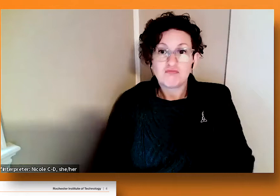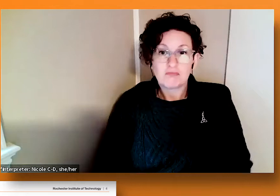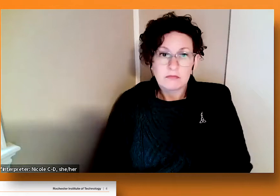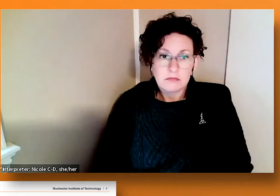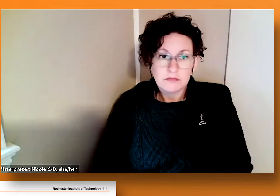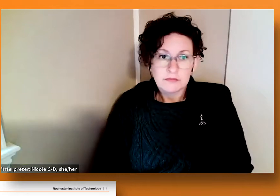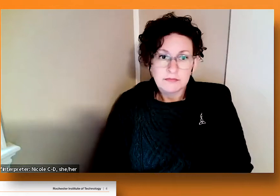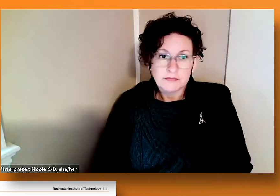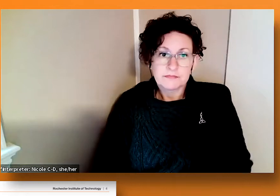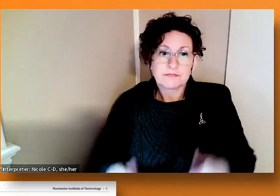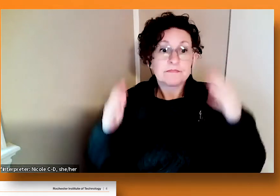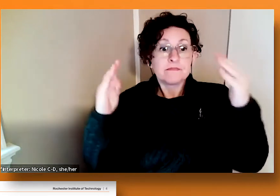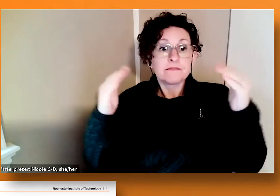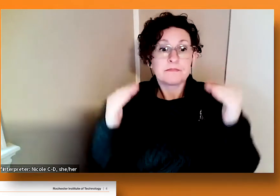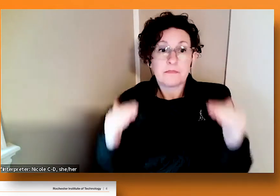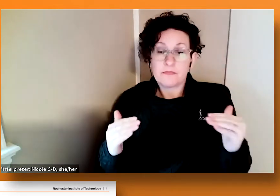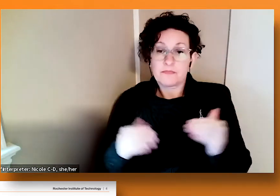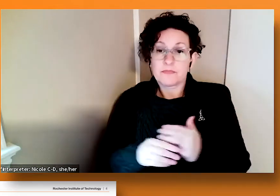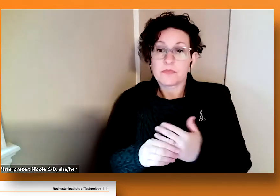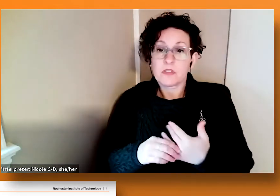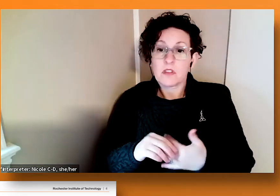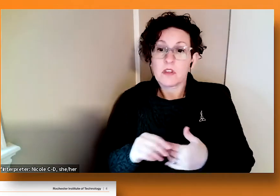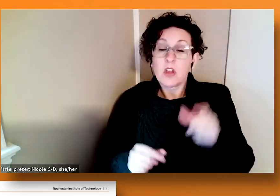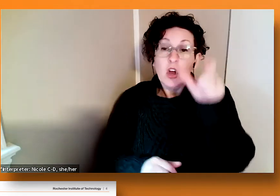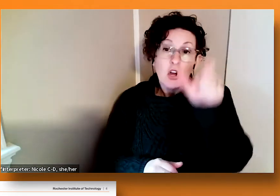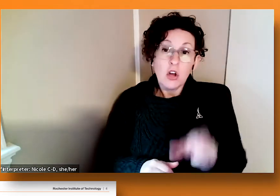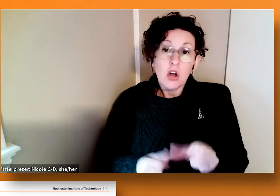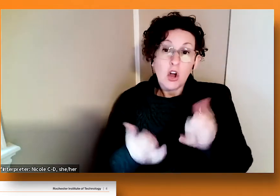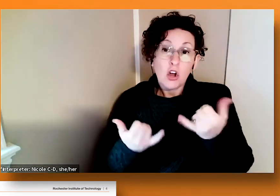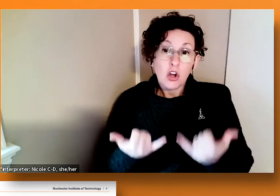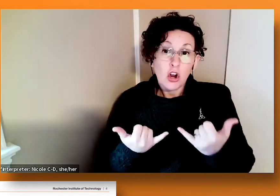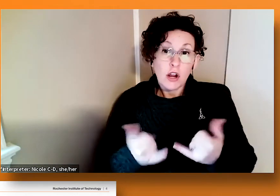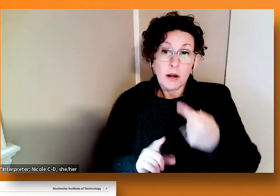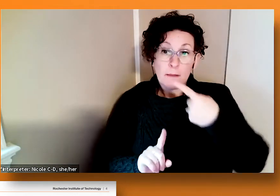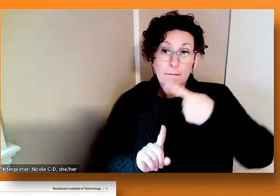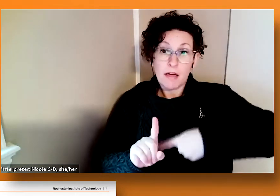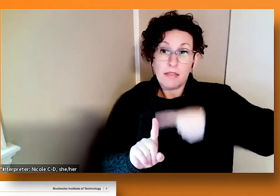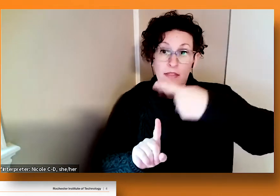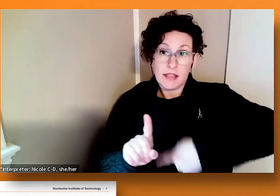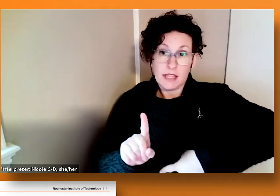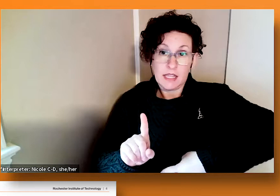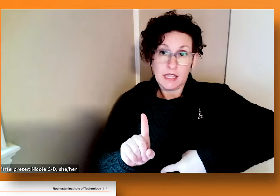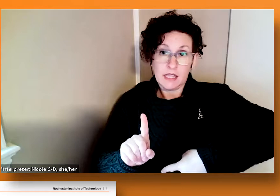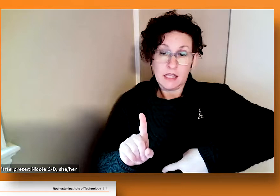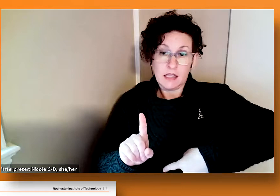Then...the column is the current monthly.